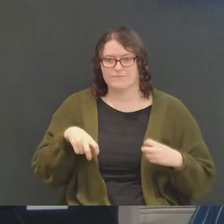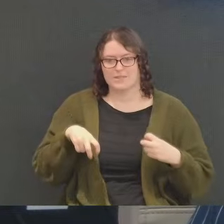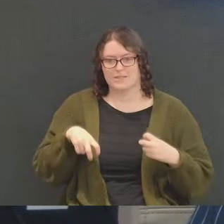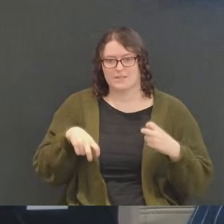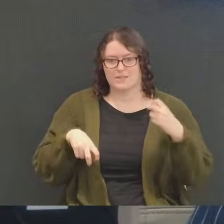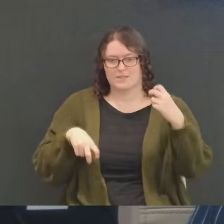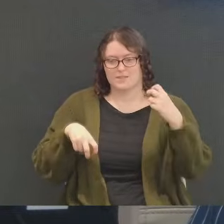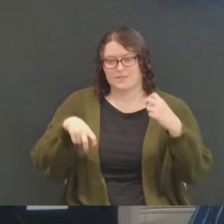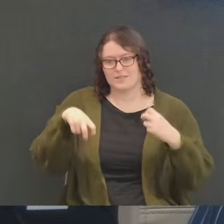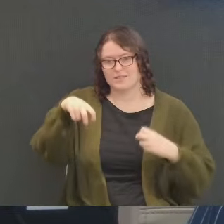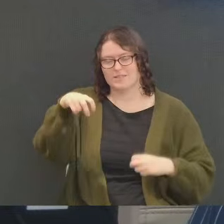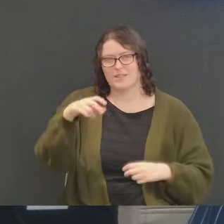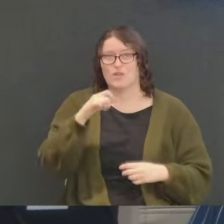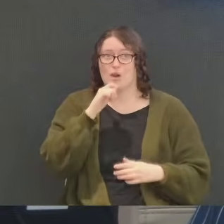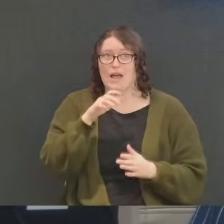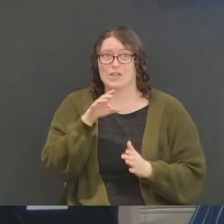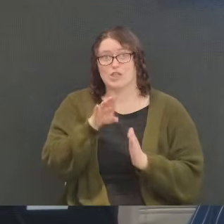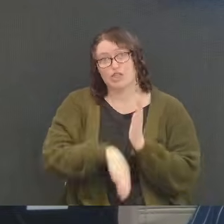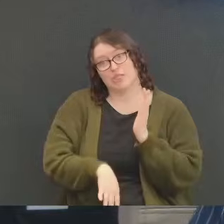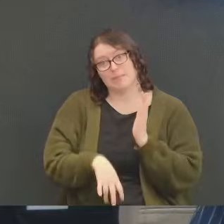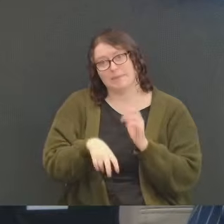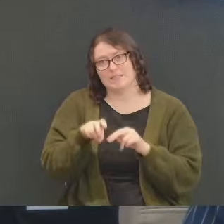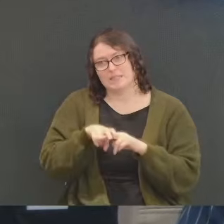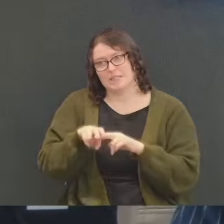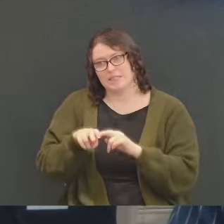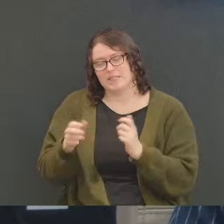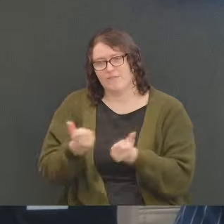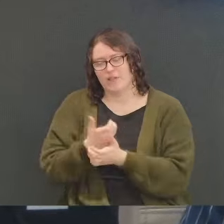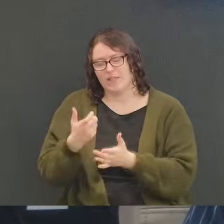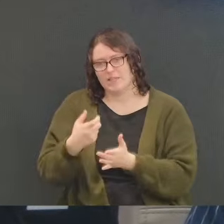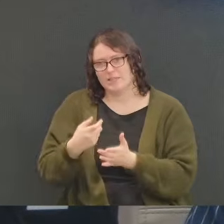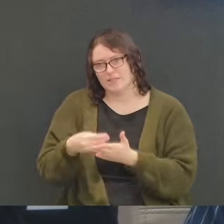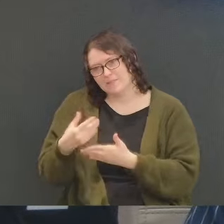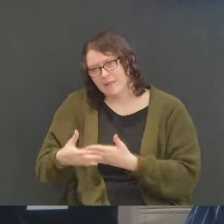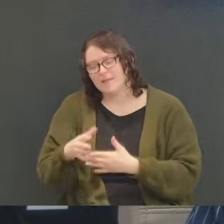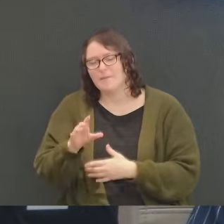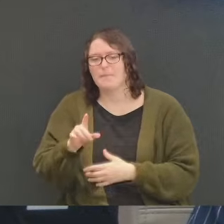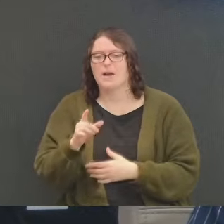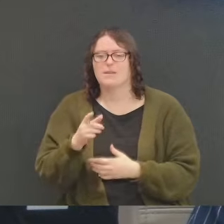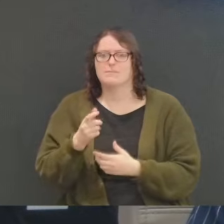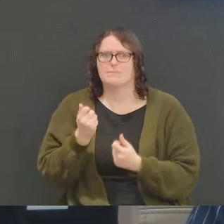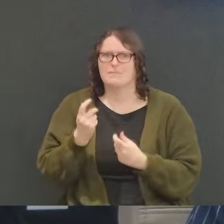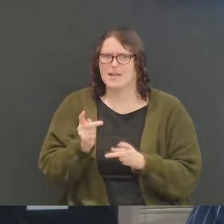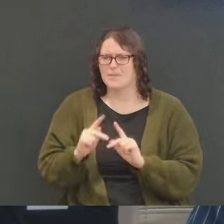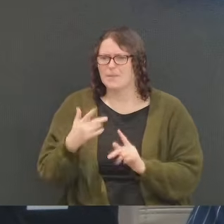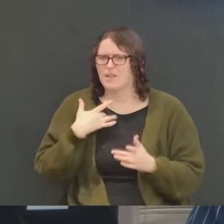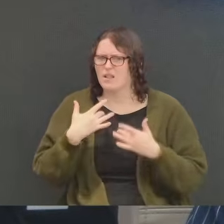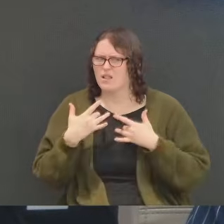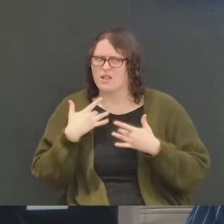sheets, cheap seats cuz all seats cost, but a lot of folks were concerned that we have things going